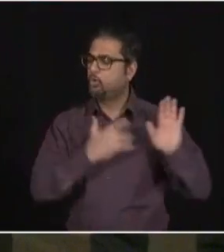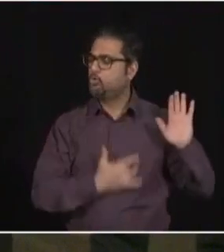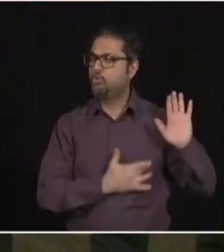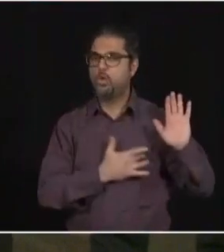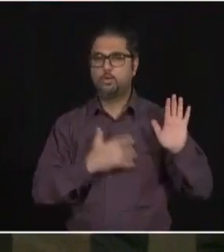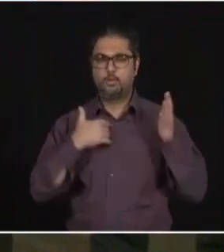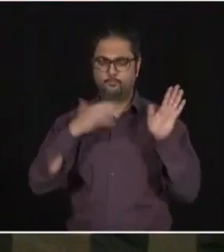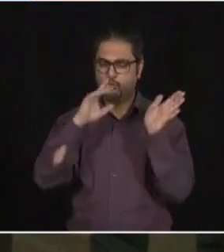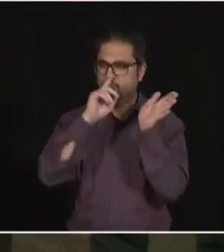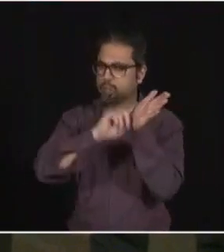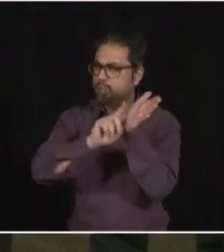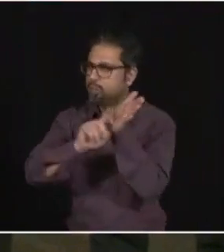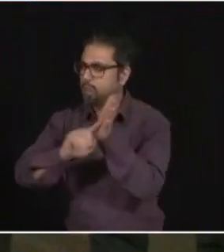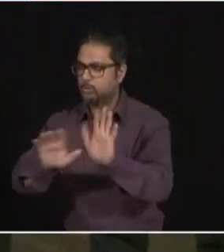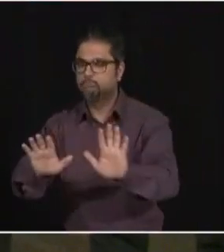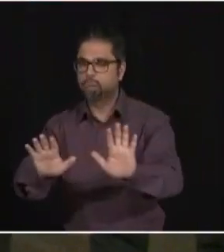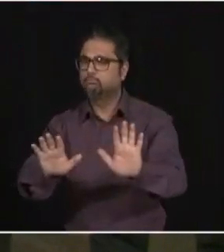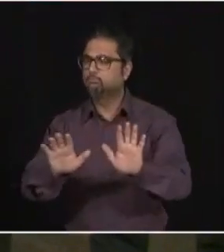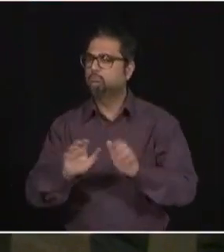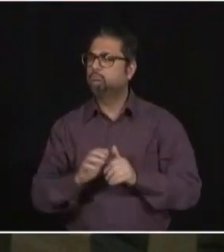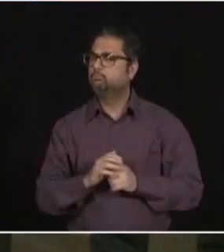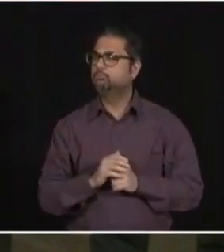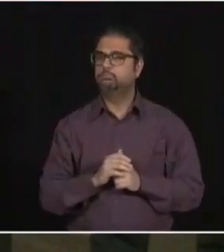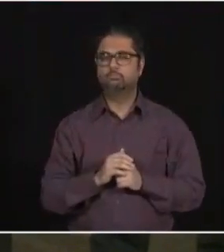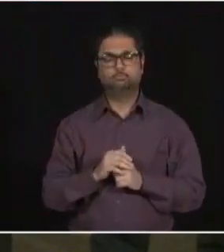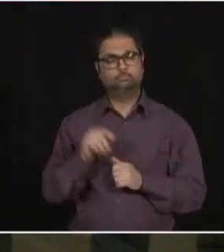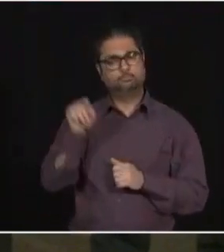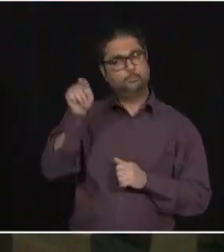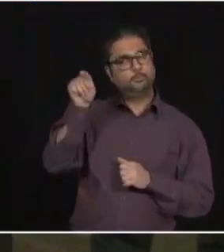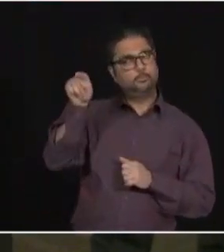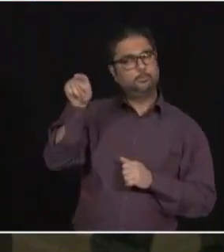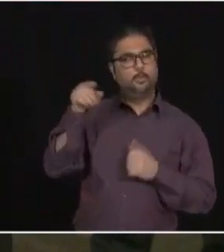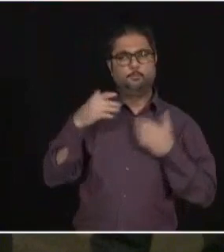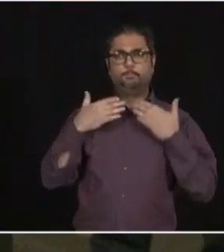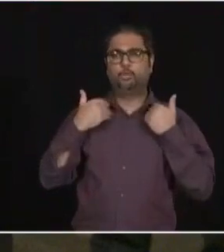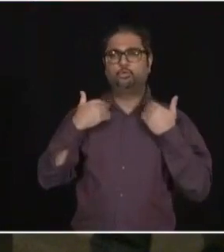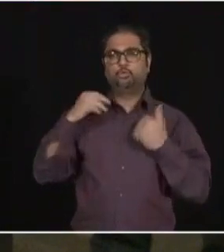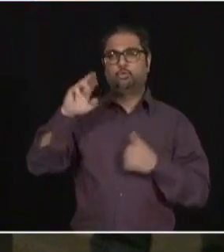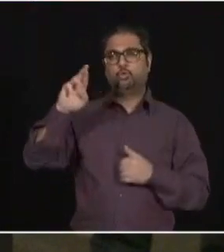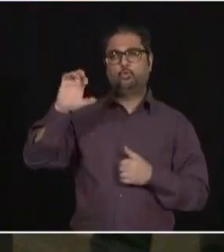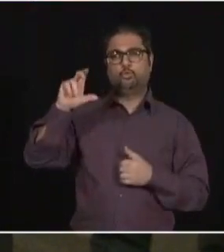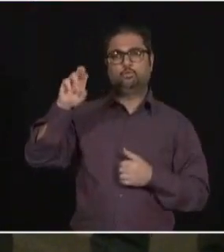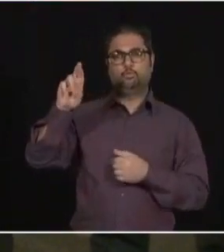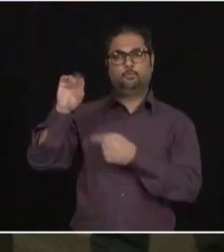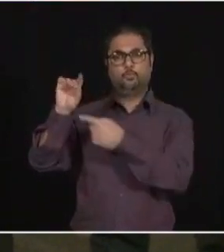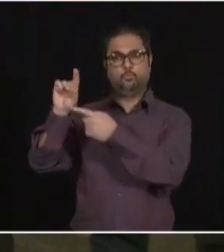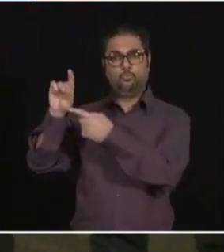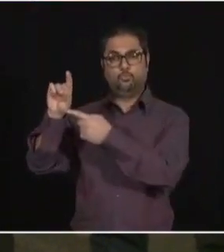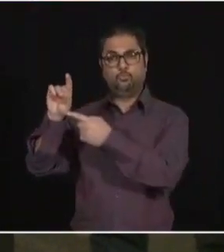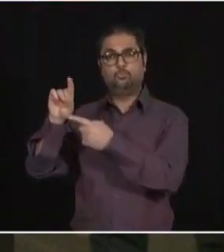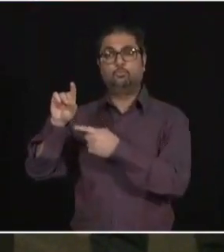There's no better person than Minister Rickford on the energy file. But he's